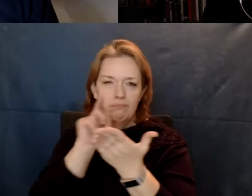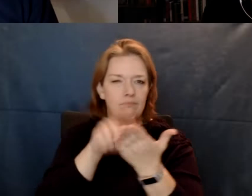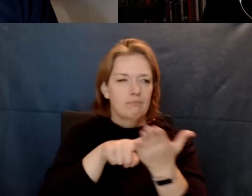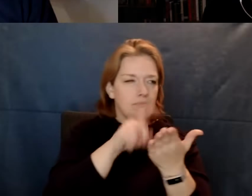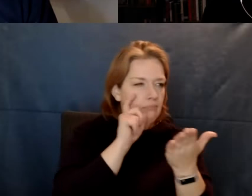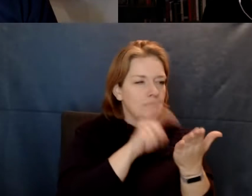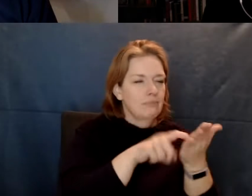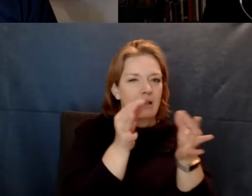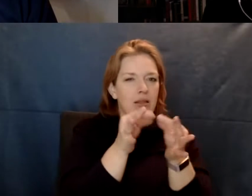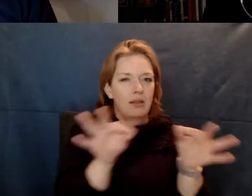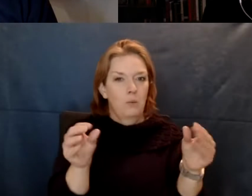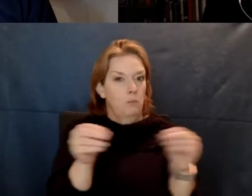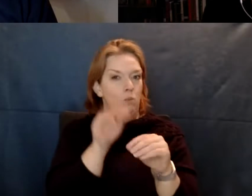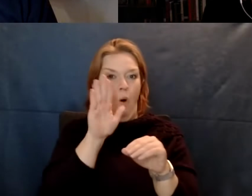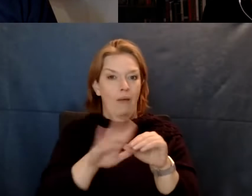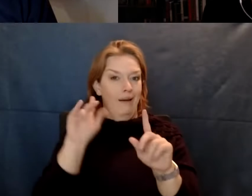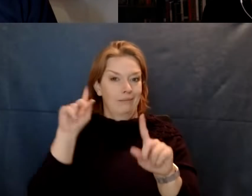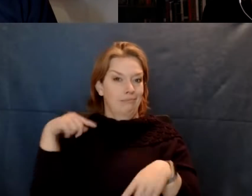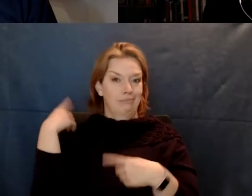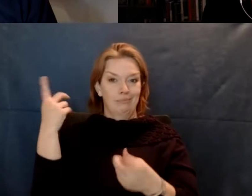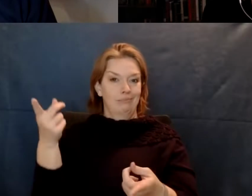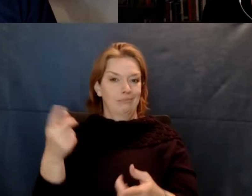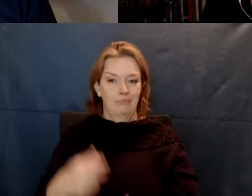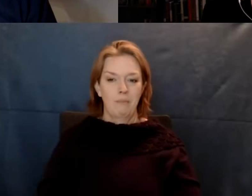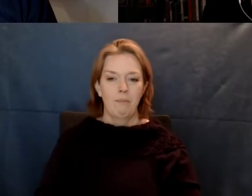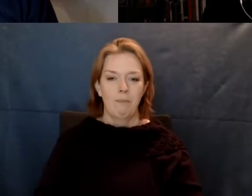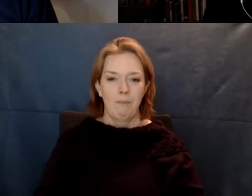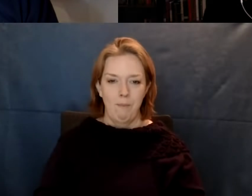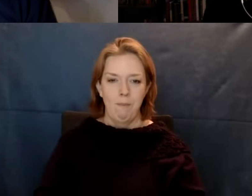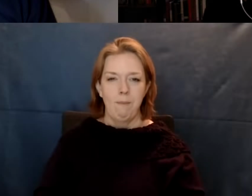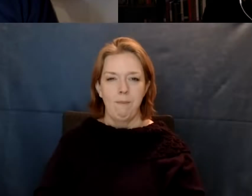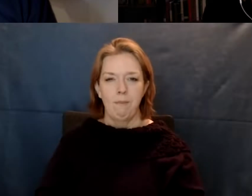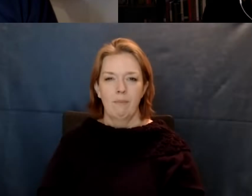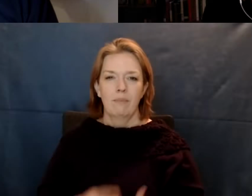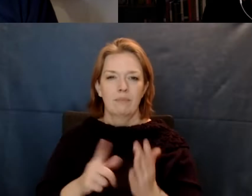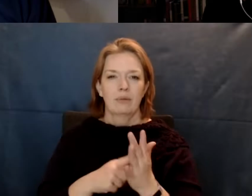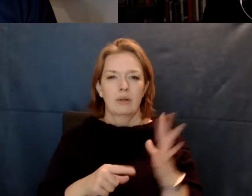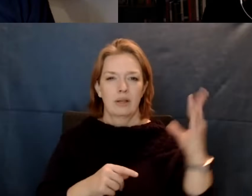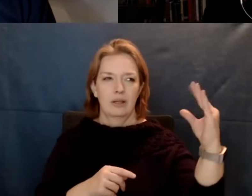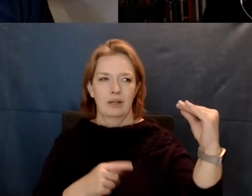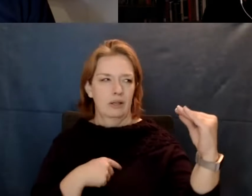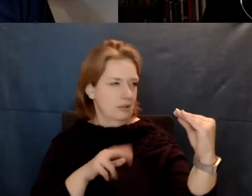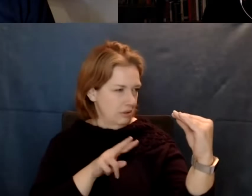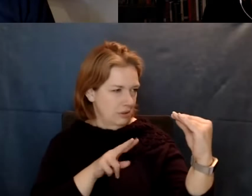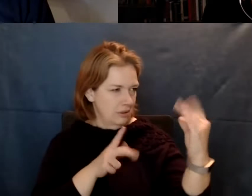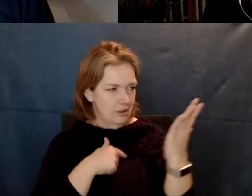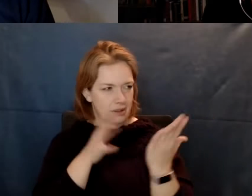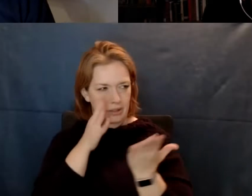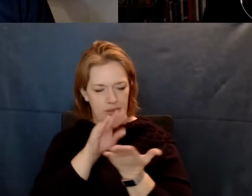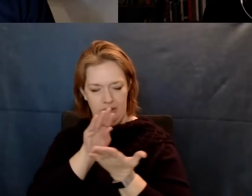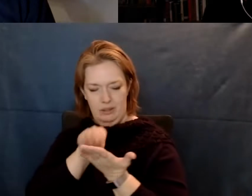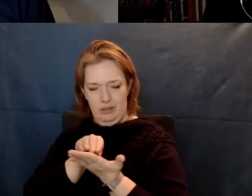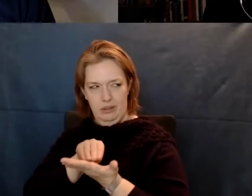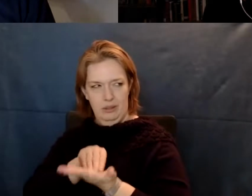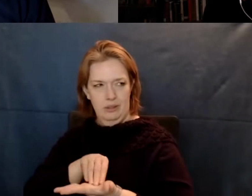and I'm jotting things down so that I don't forget, so that I do remember, so that, you